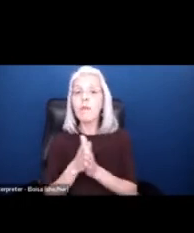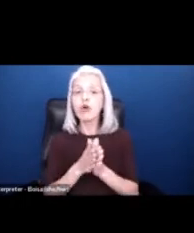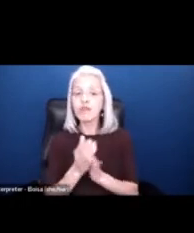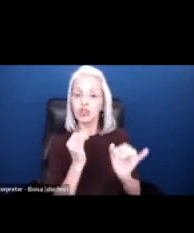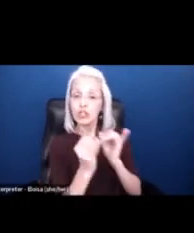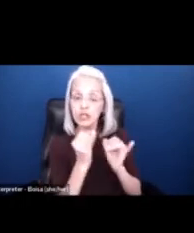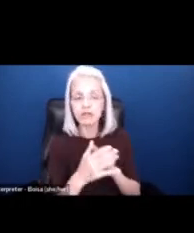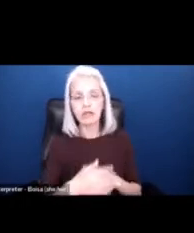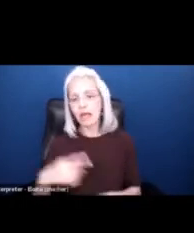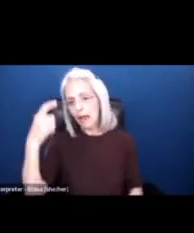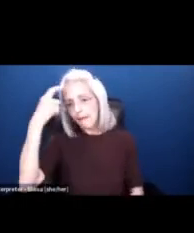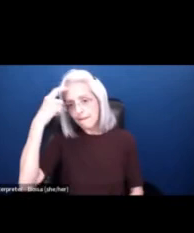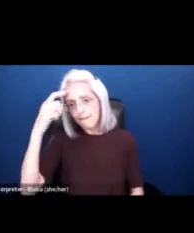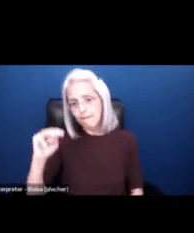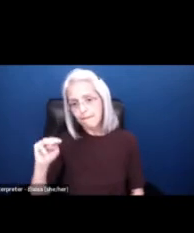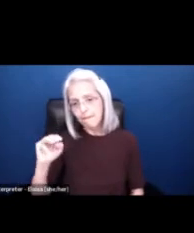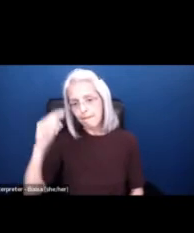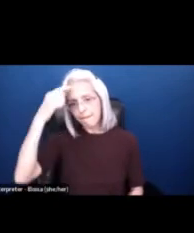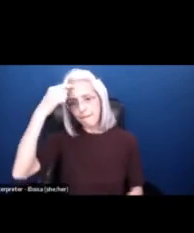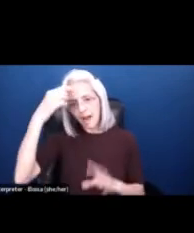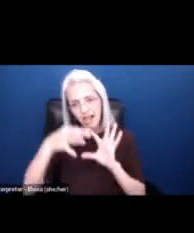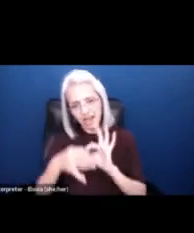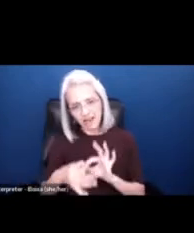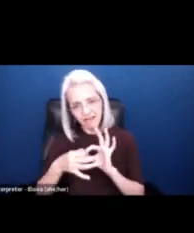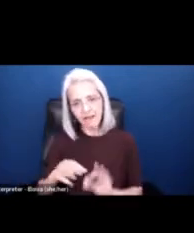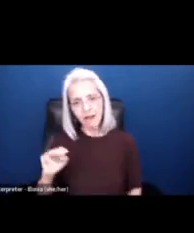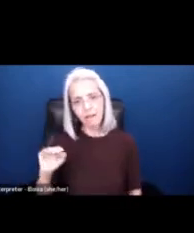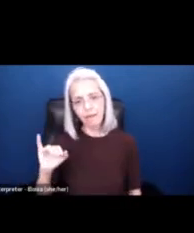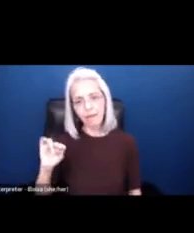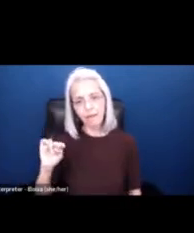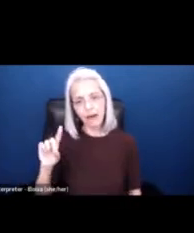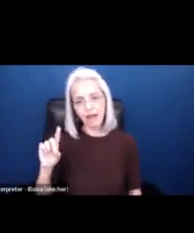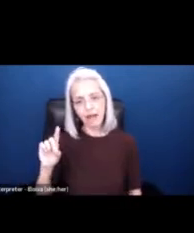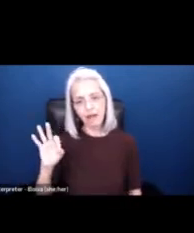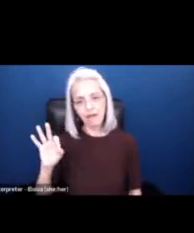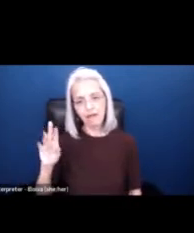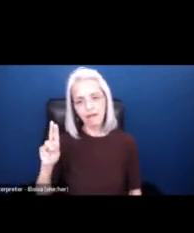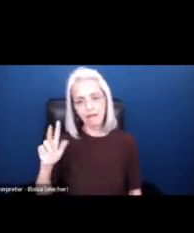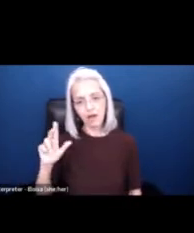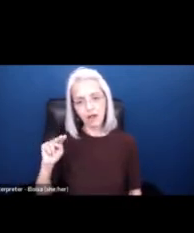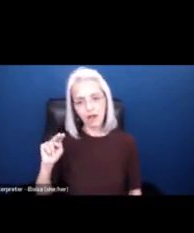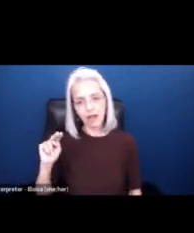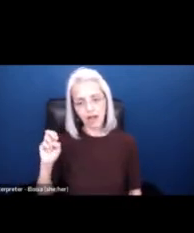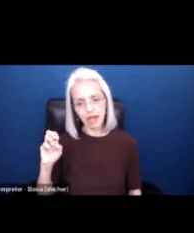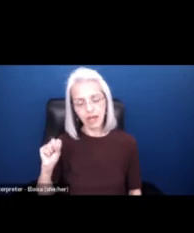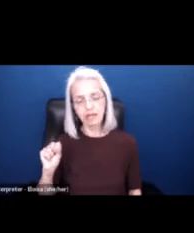training. So there are many different existing from the drug ventures that you may be familiar with that have been